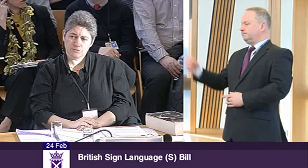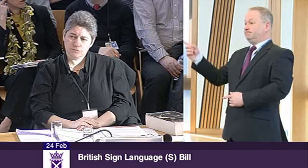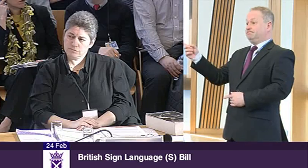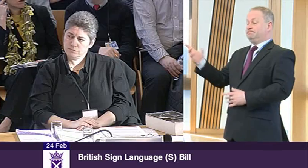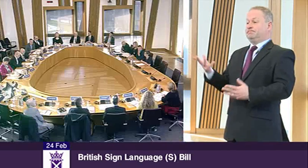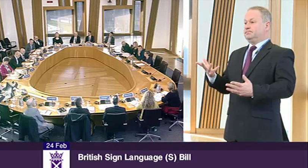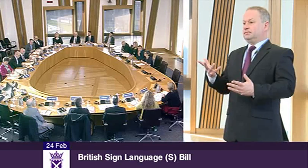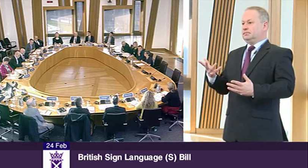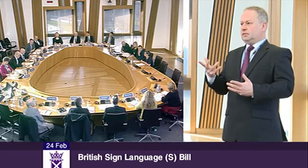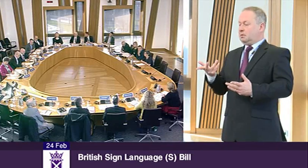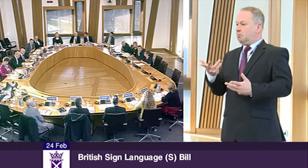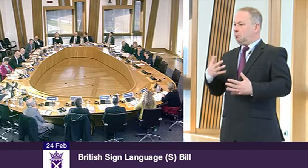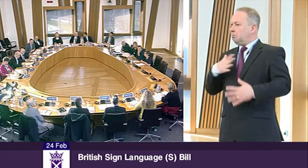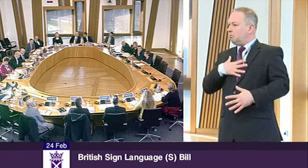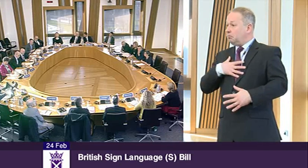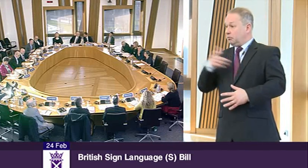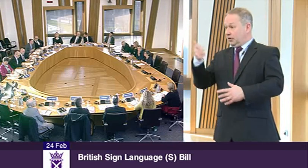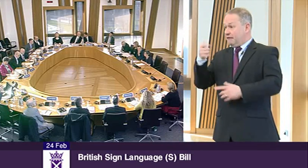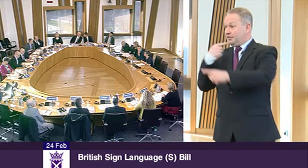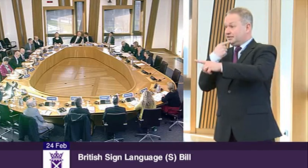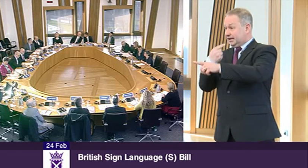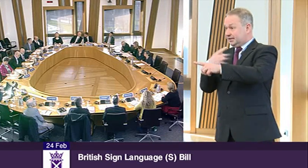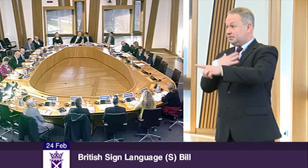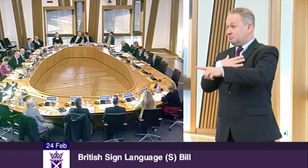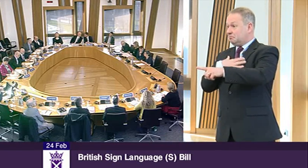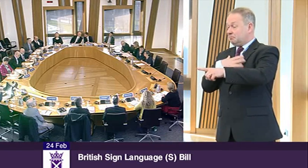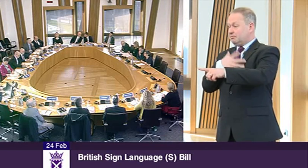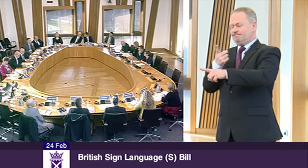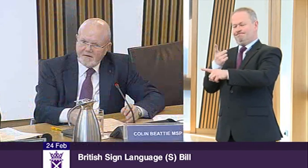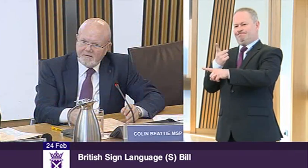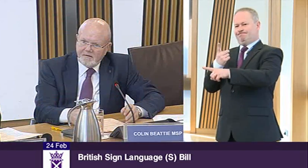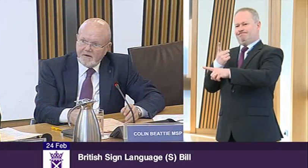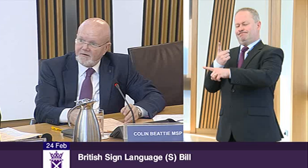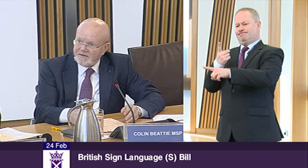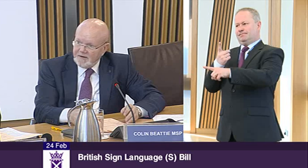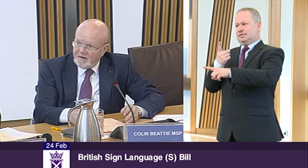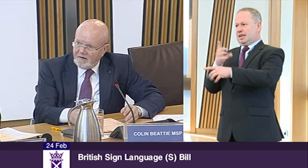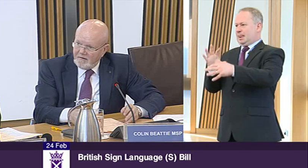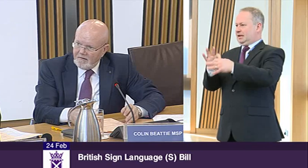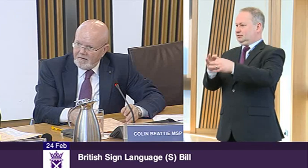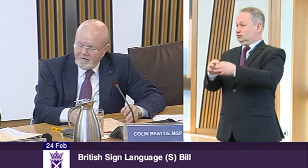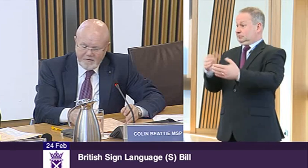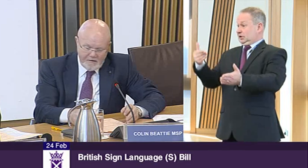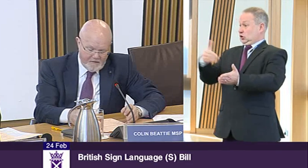Colin Beattie: I am interested in Avril Hepner’s point about current spending on BSL perhaps